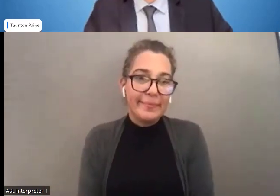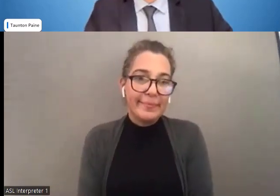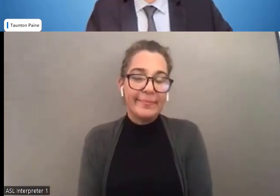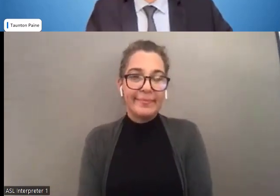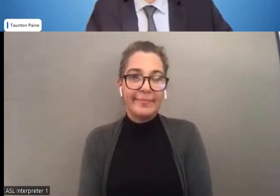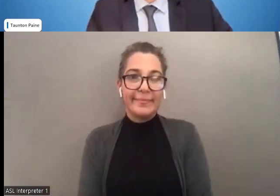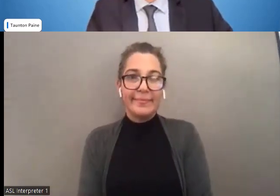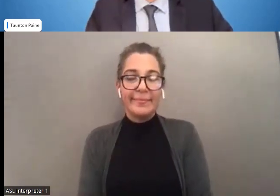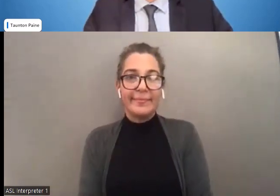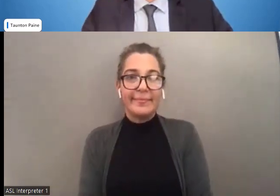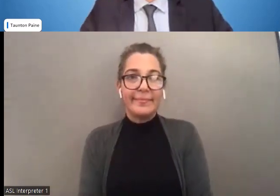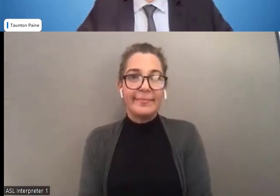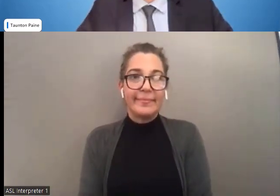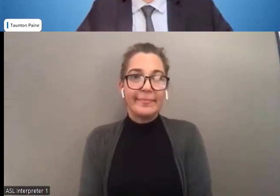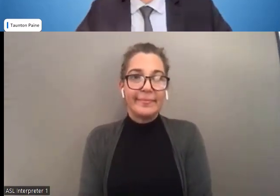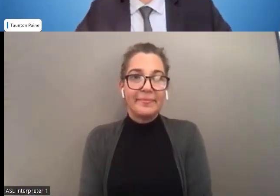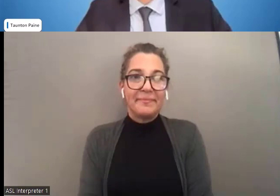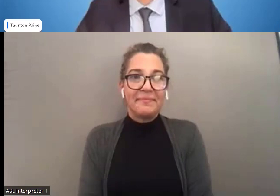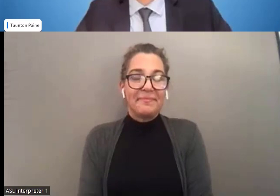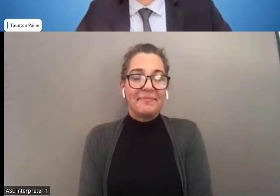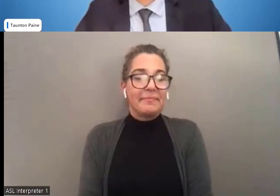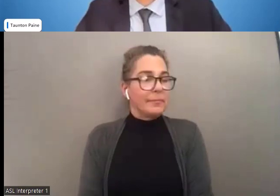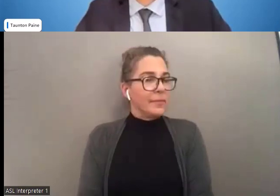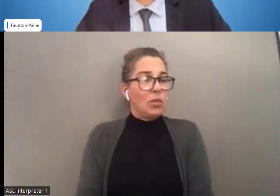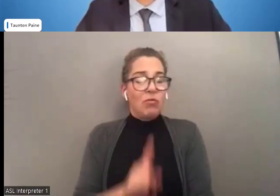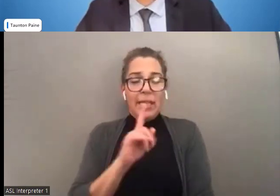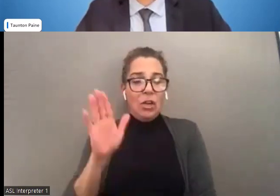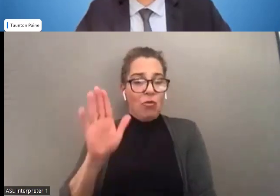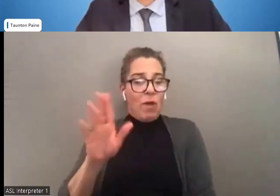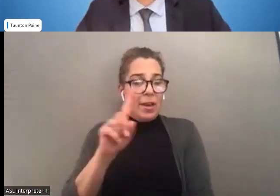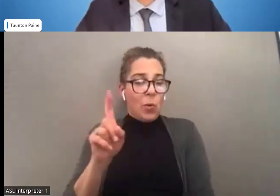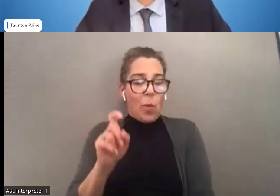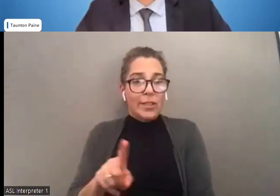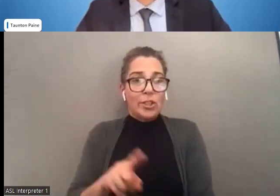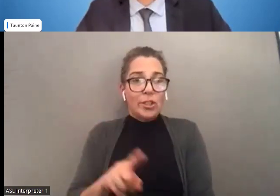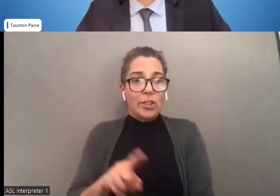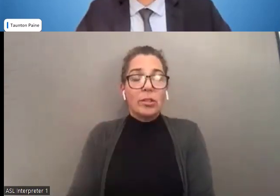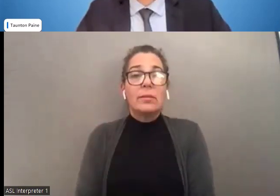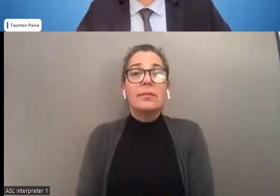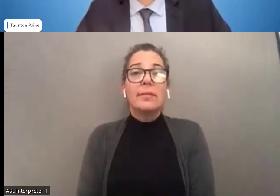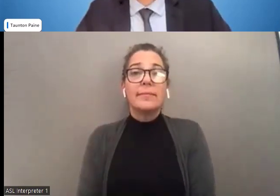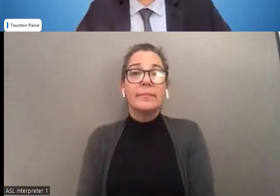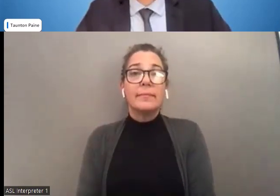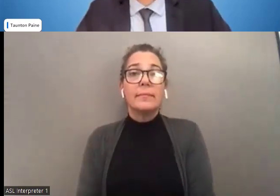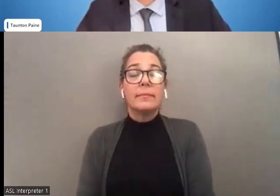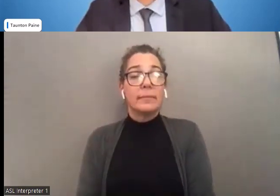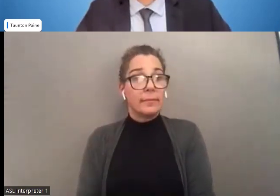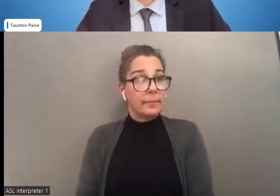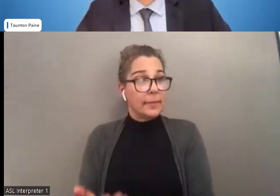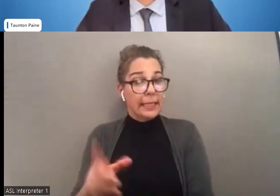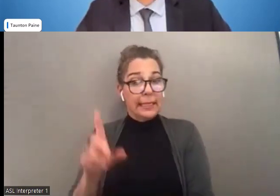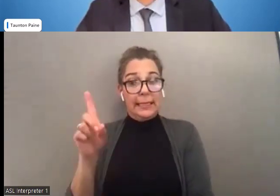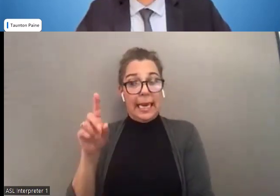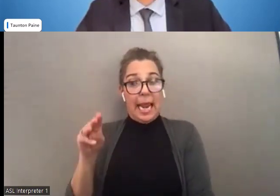Elyse Sullivan: All right, some really great questions here. It was mentioned that the DMS plans are not reviewed